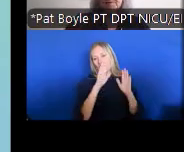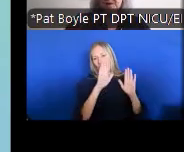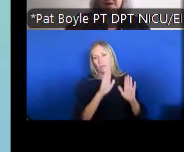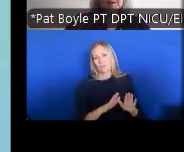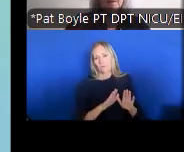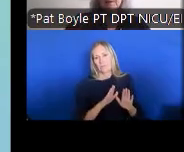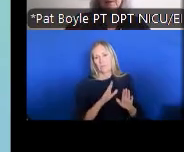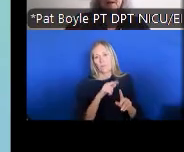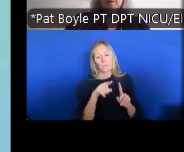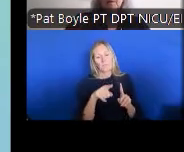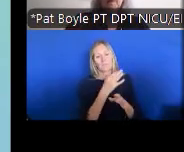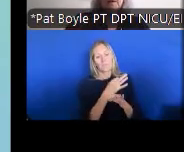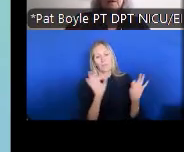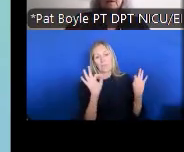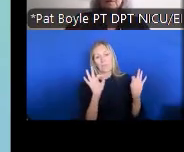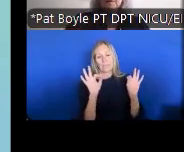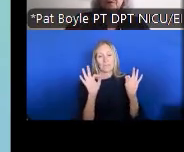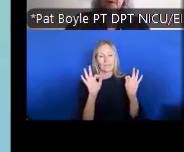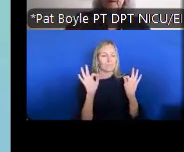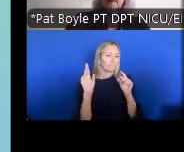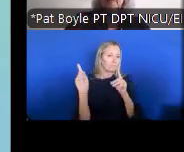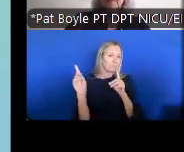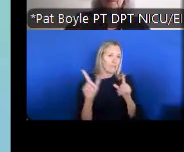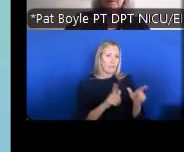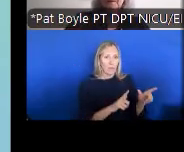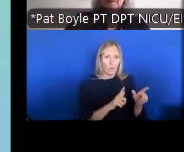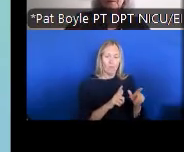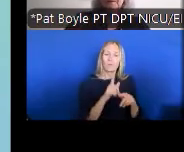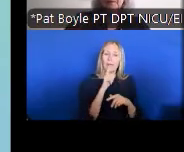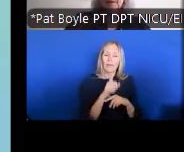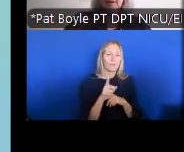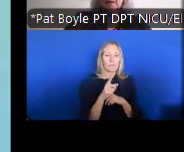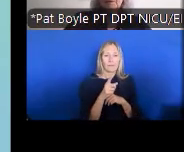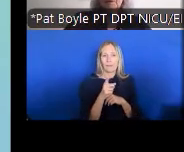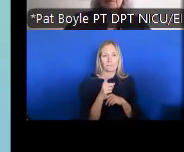free to download, and it gives a pretty in-depth sort of